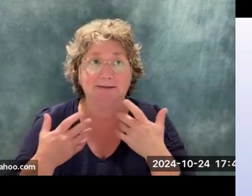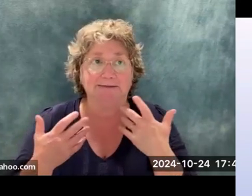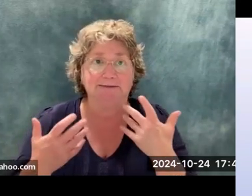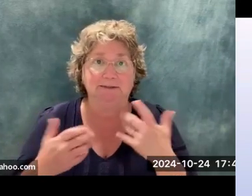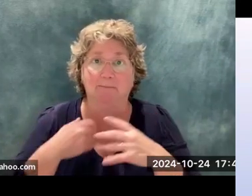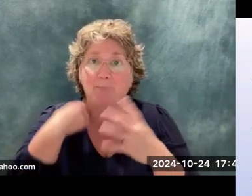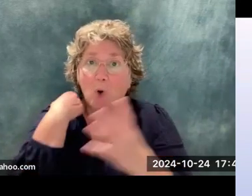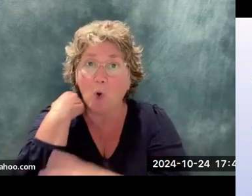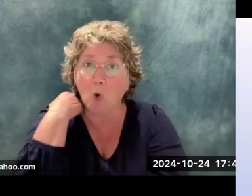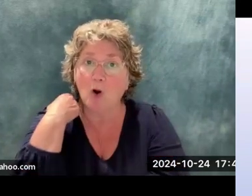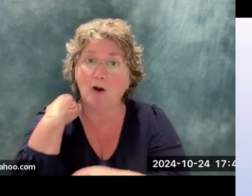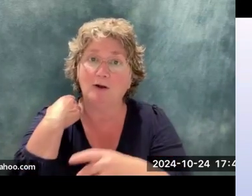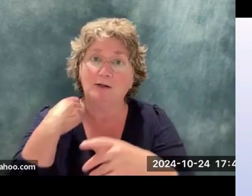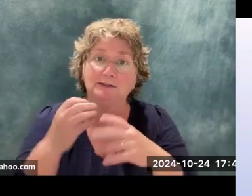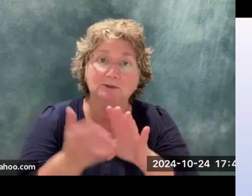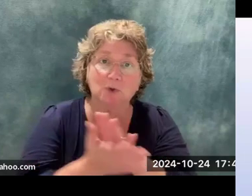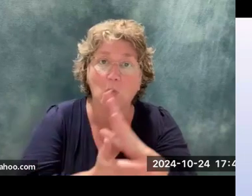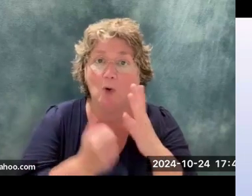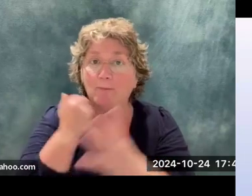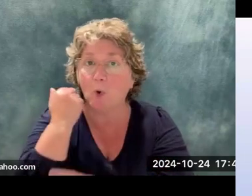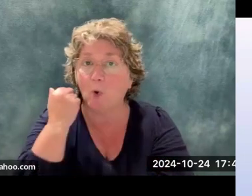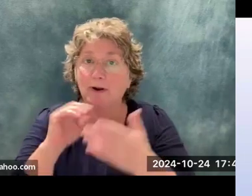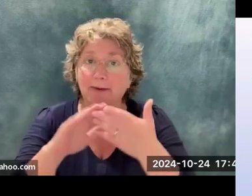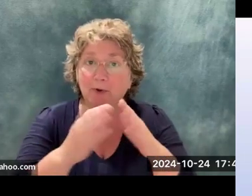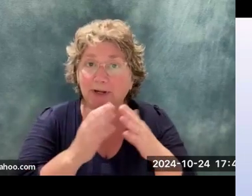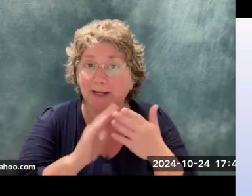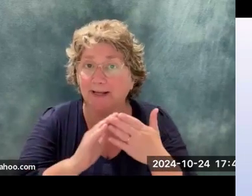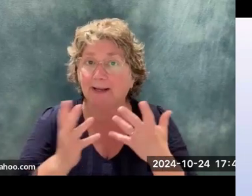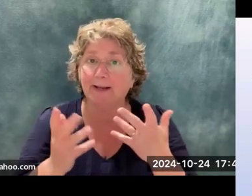and then children who have special education